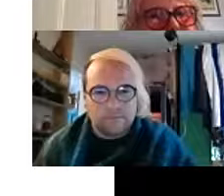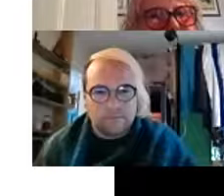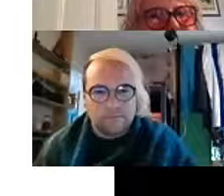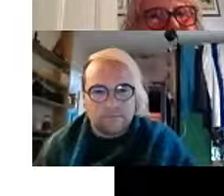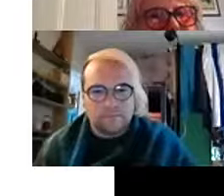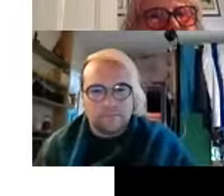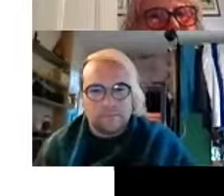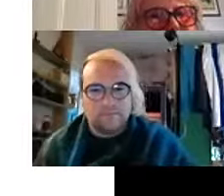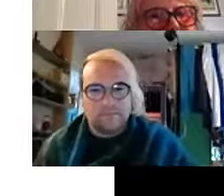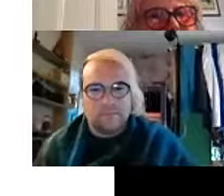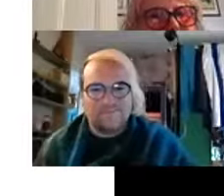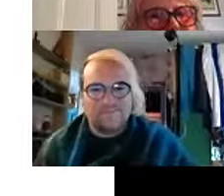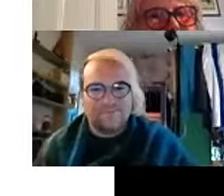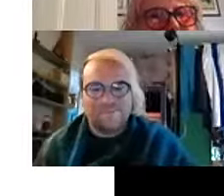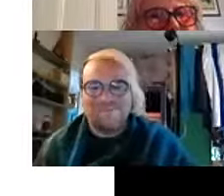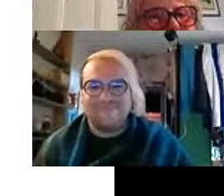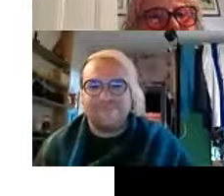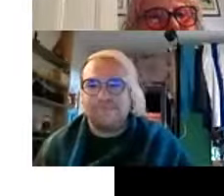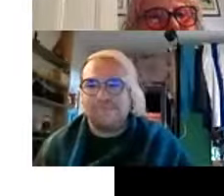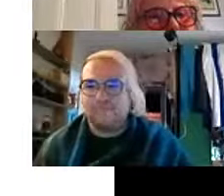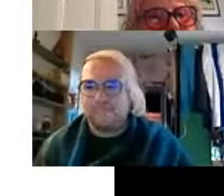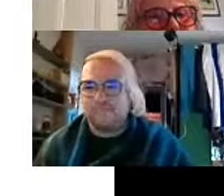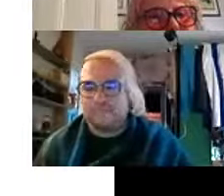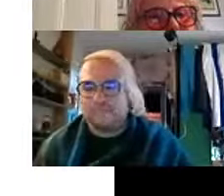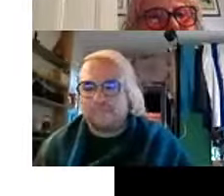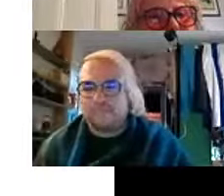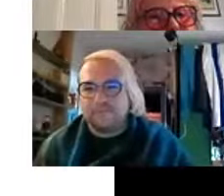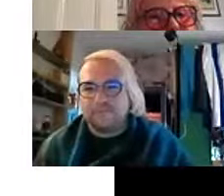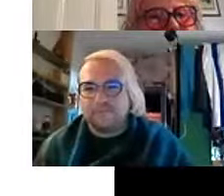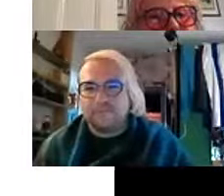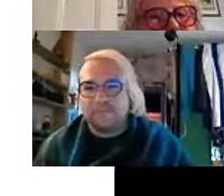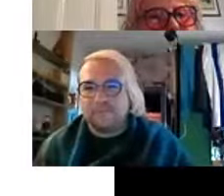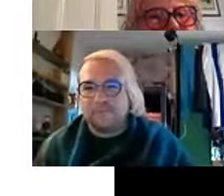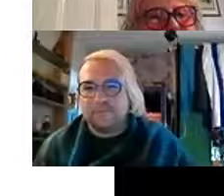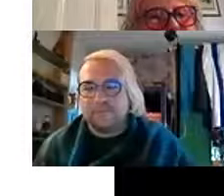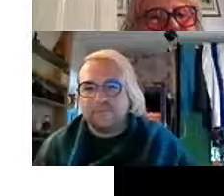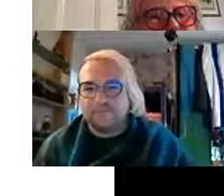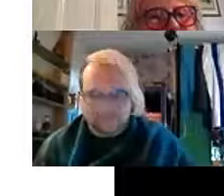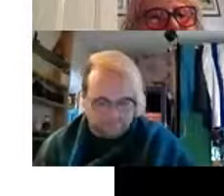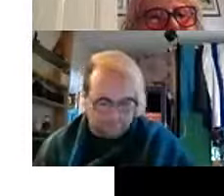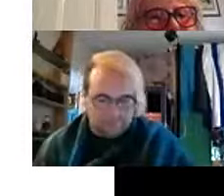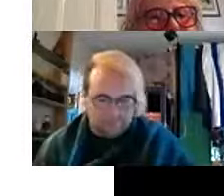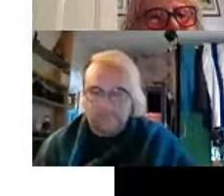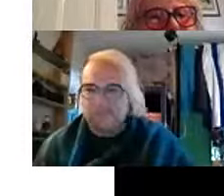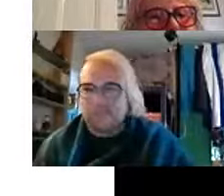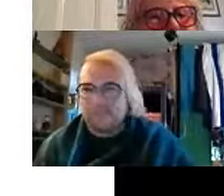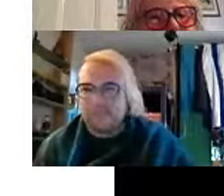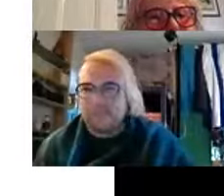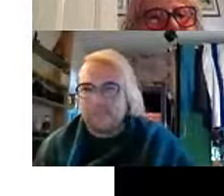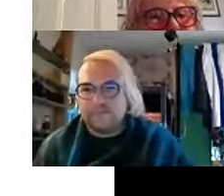intervention or that person who was blowing their nose or was talking into their phone so it could